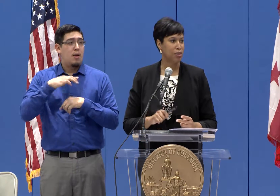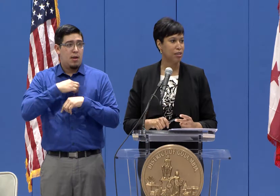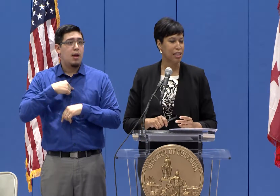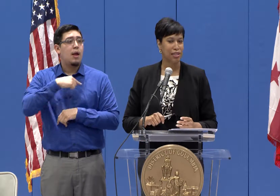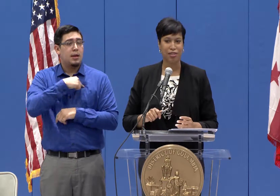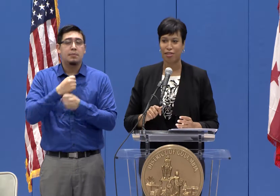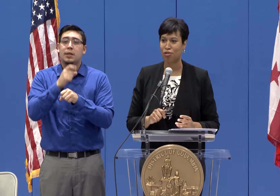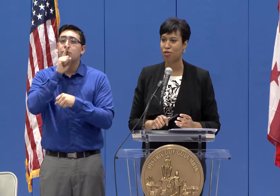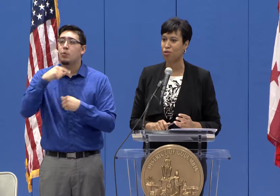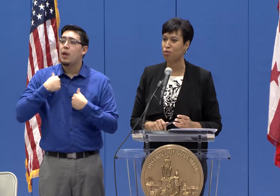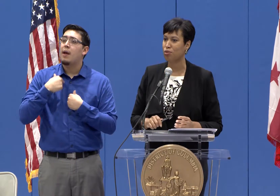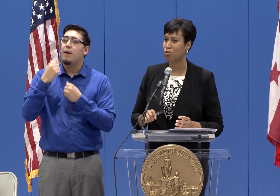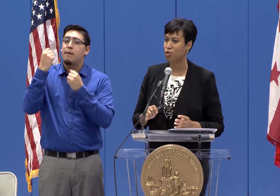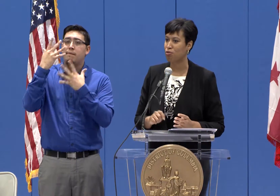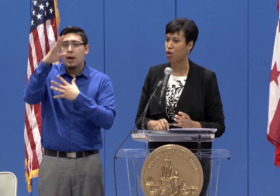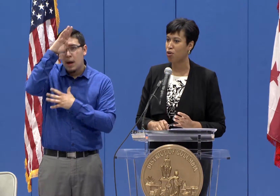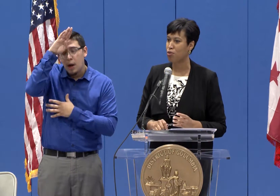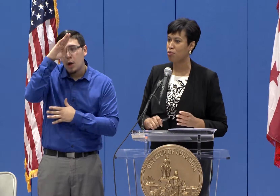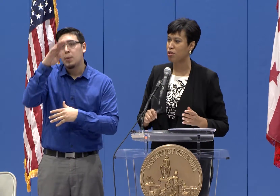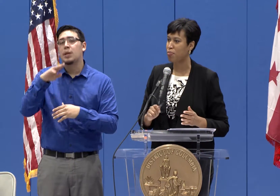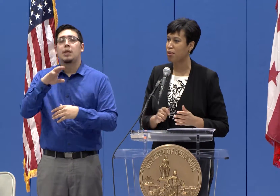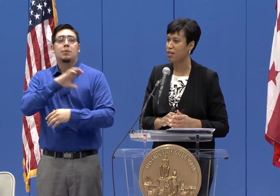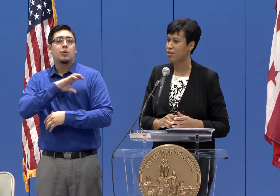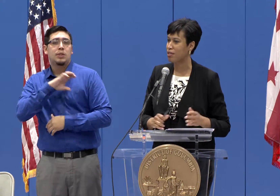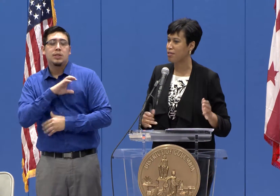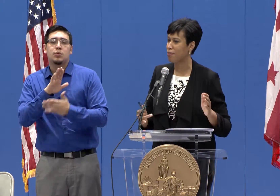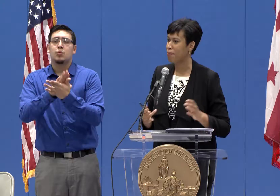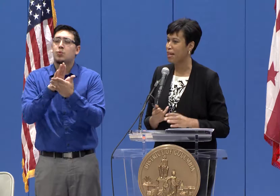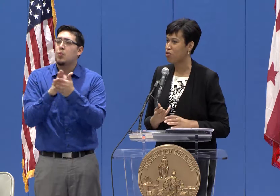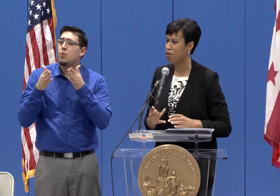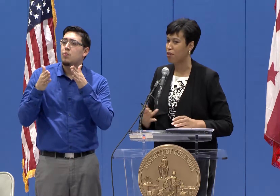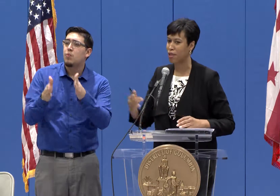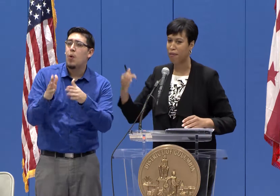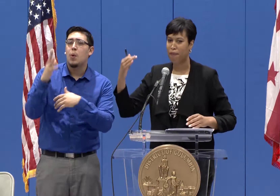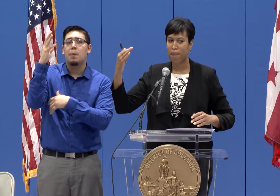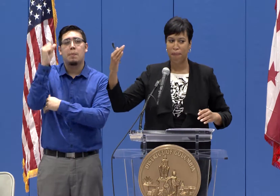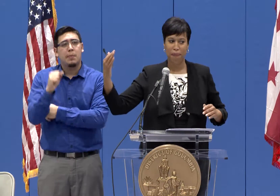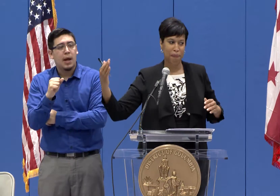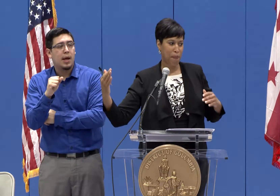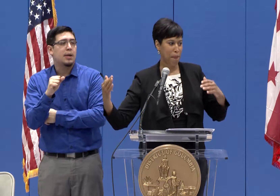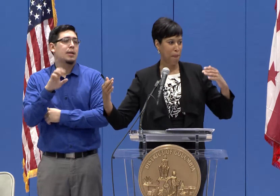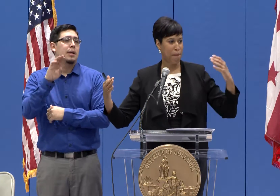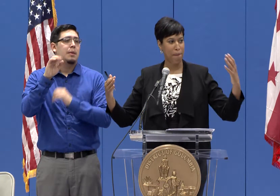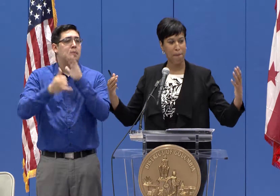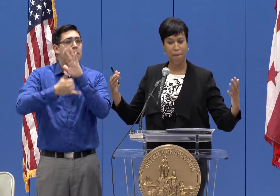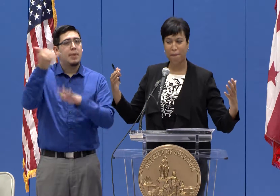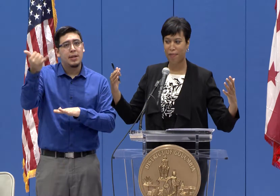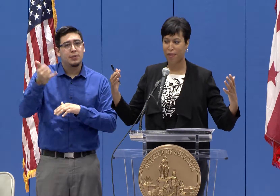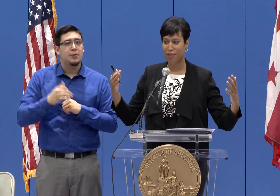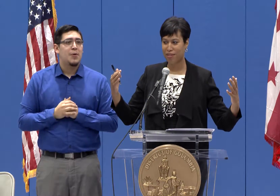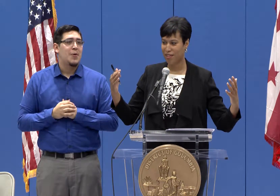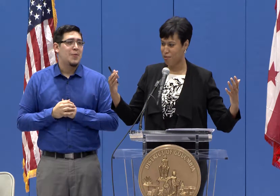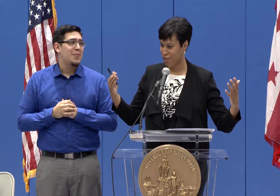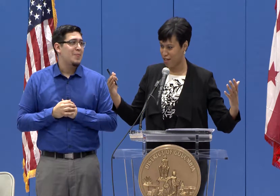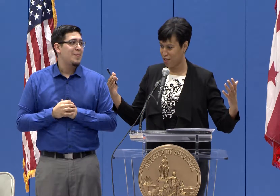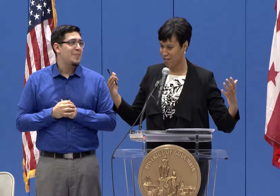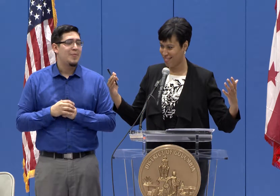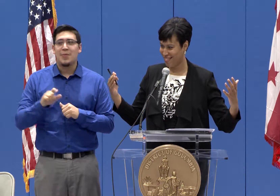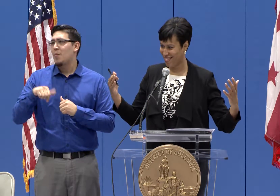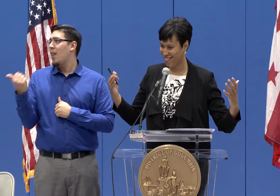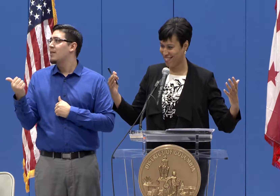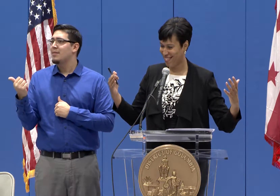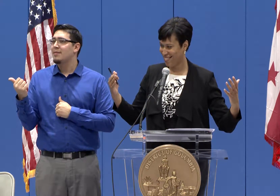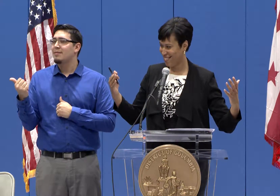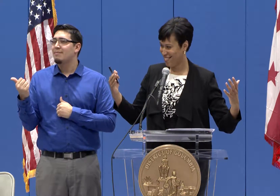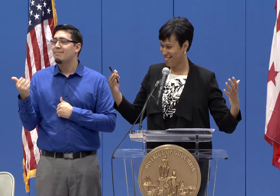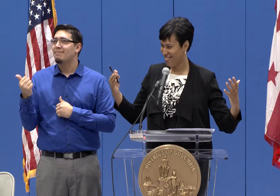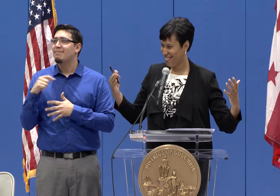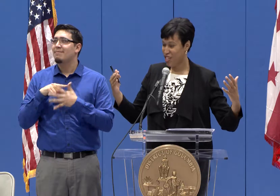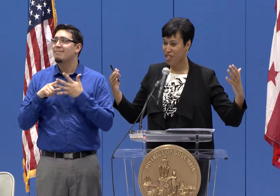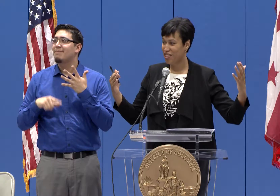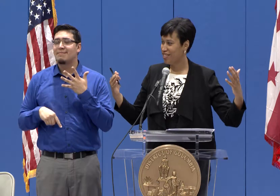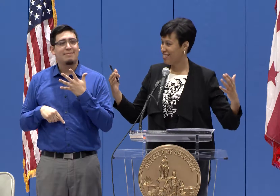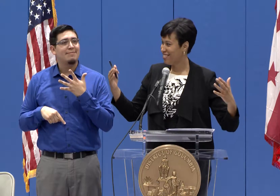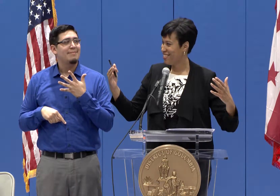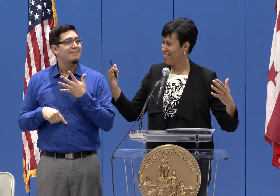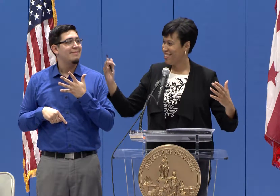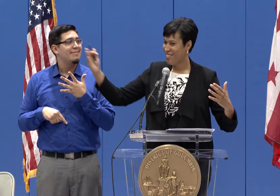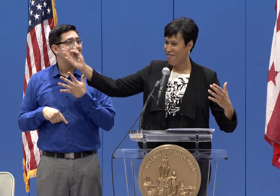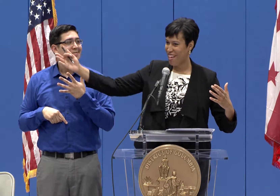POLICE AND SCHOOLS AND ROADS AND BUSES AND METRO AND WHAT ELSE?